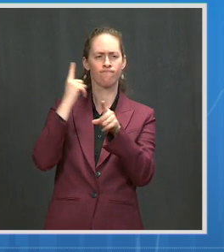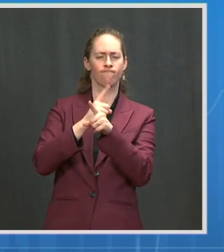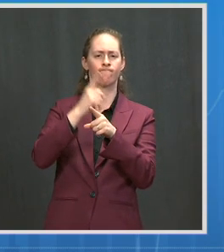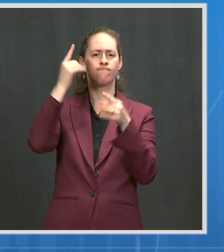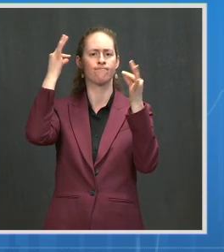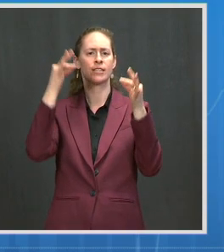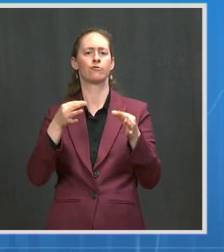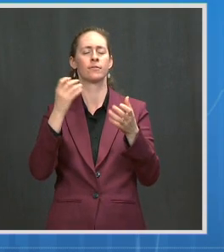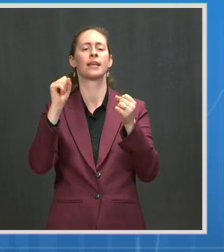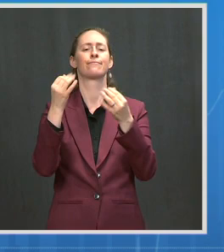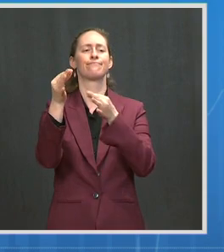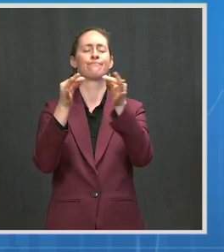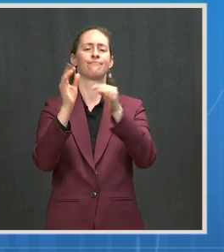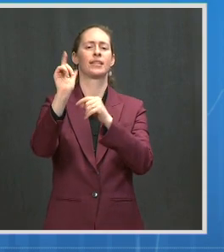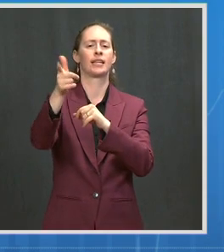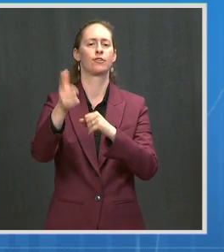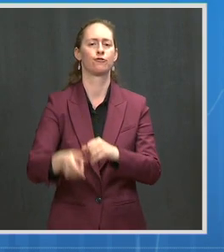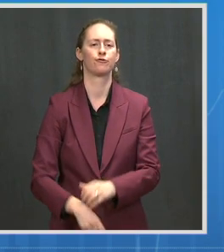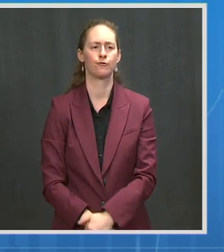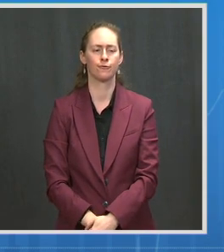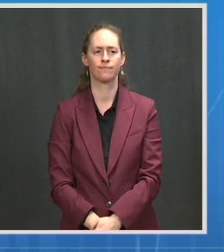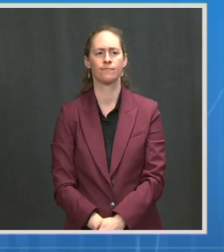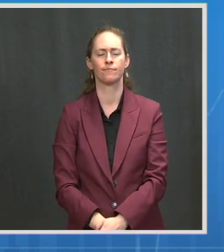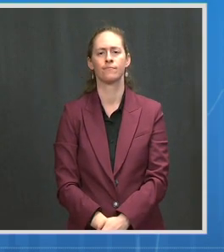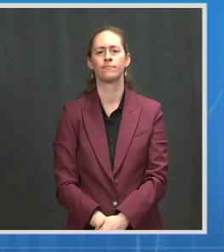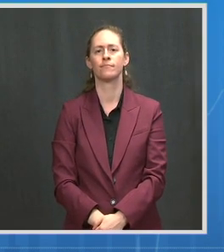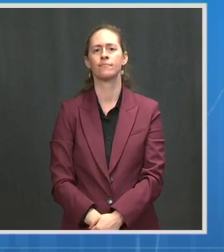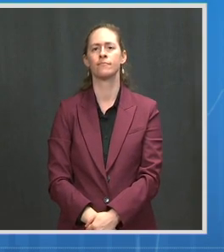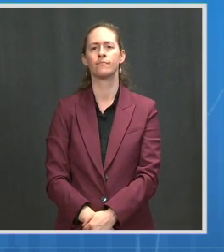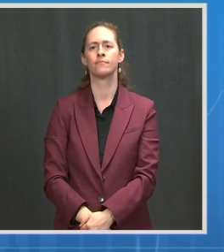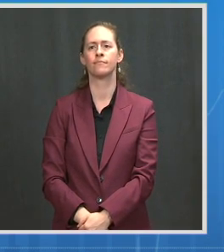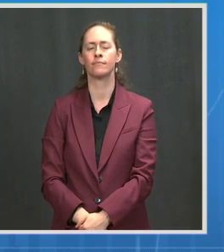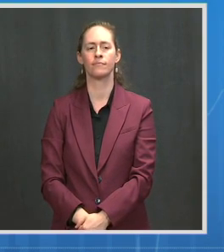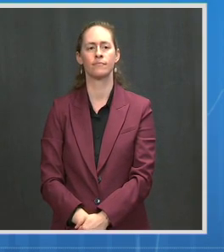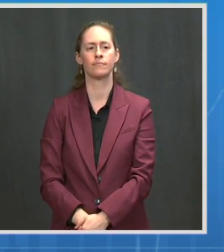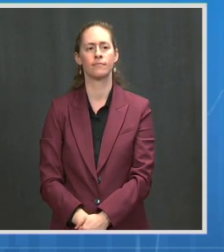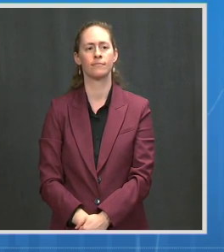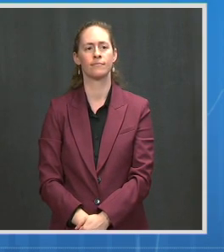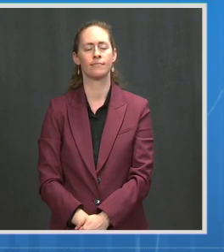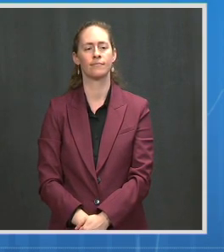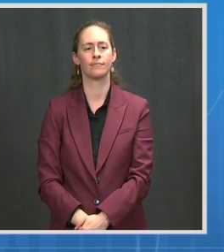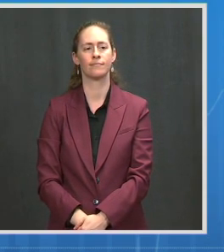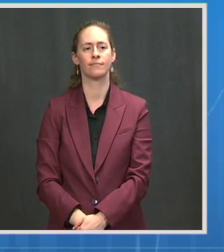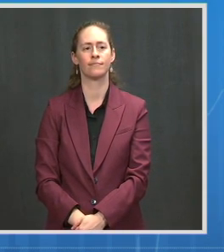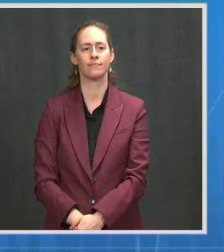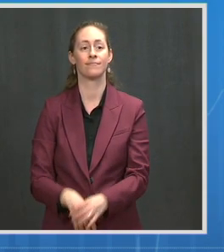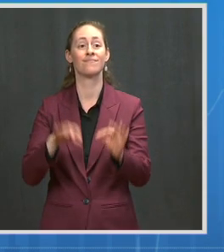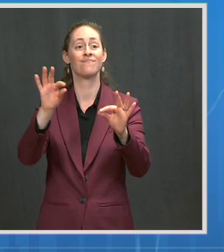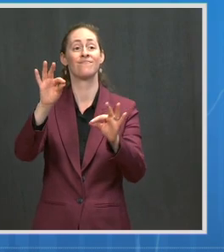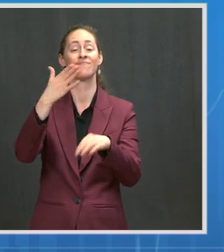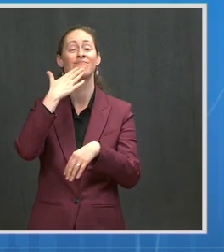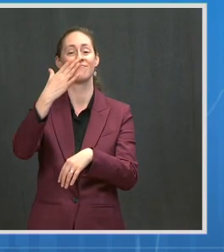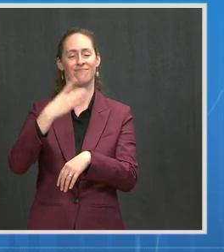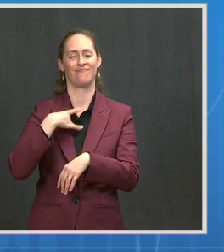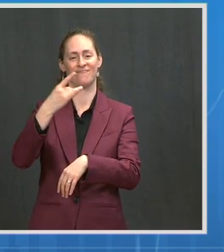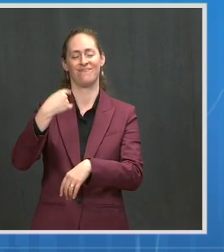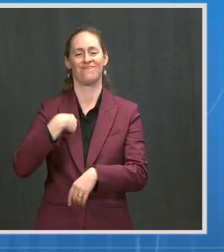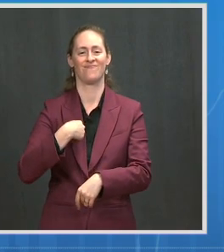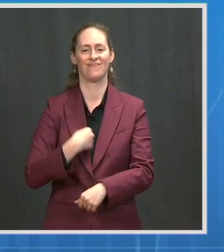Ricardo at the AP. The Press: Hello, thank you for taking my question, and it's for Dr. Walensky.